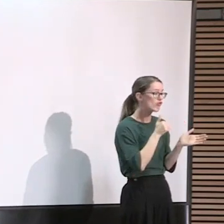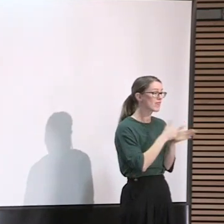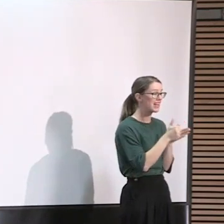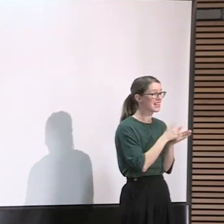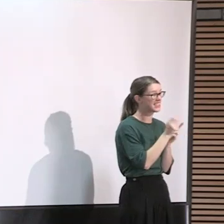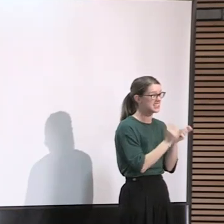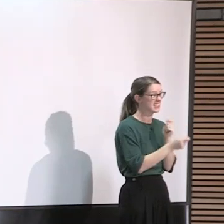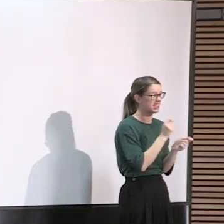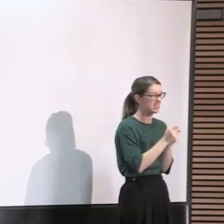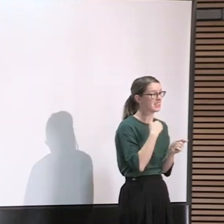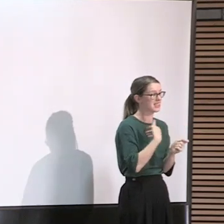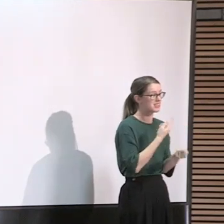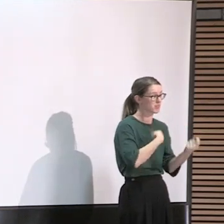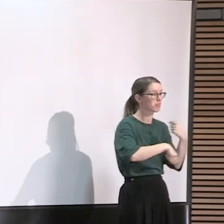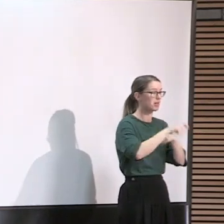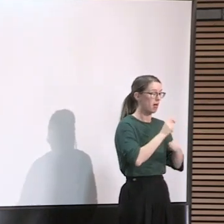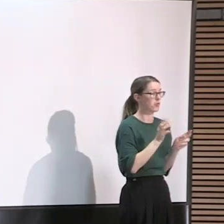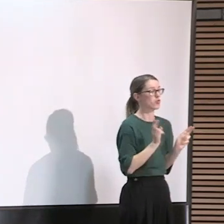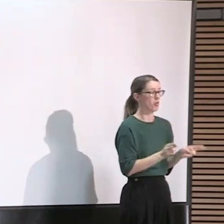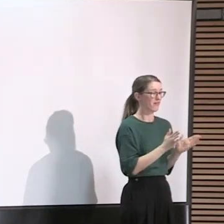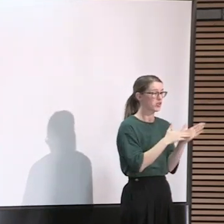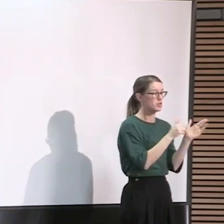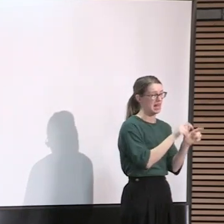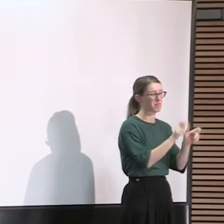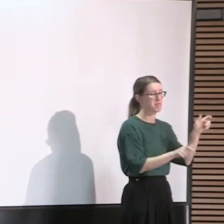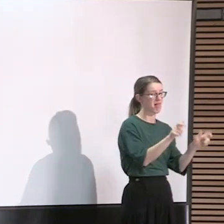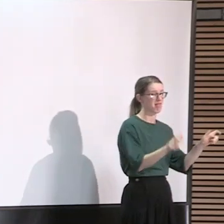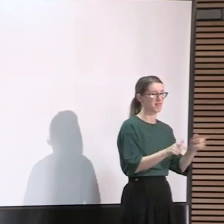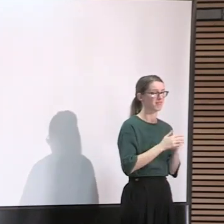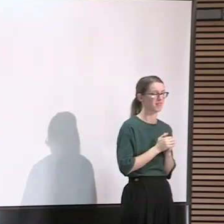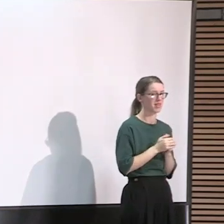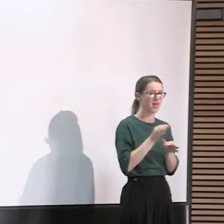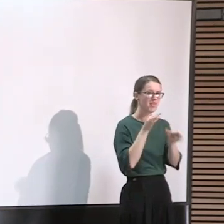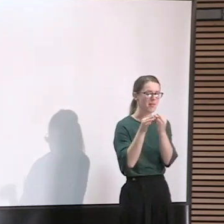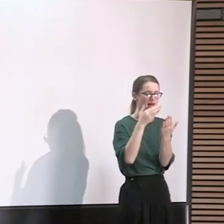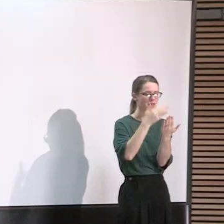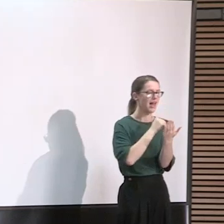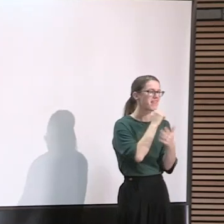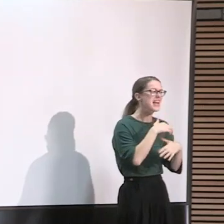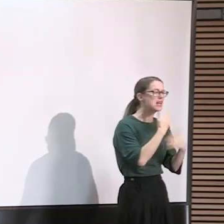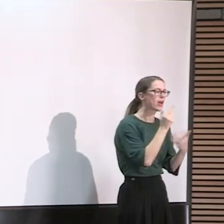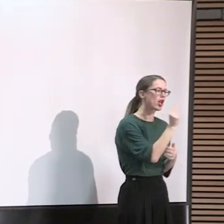and preventing it reappearing in our community. Regular COVID-19 testing does need to